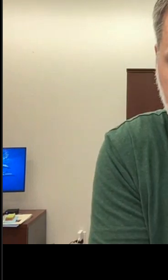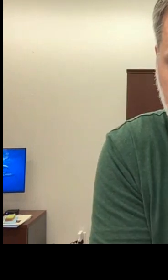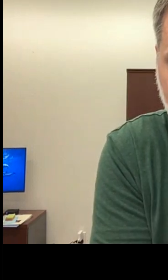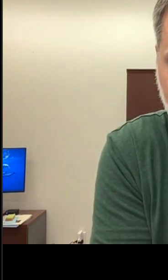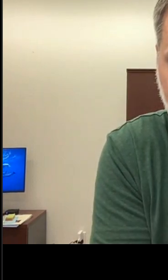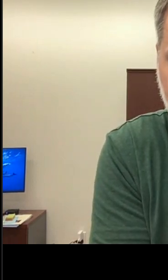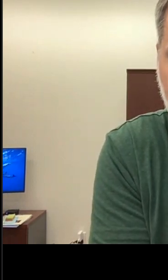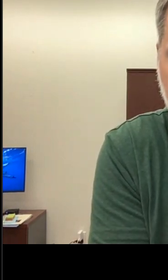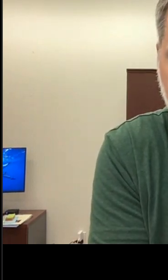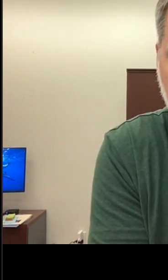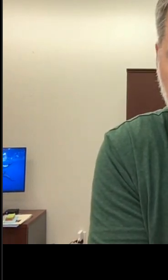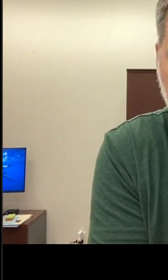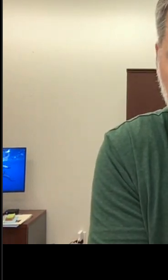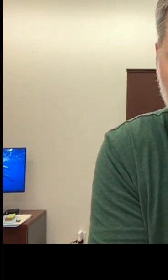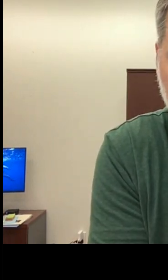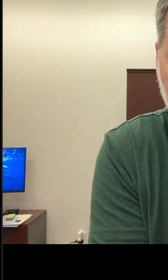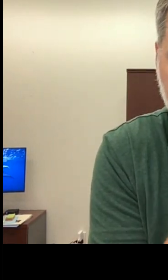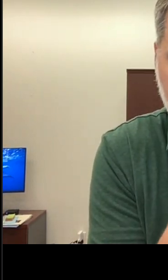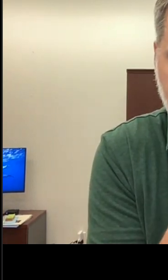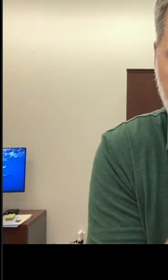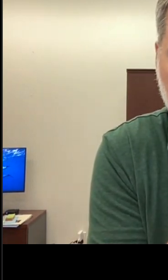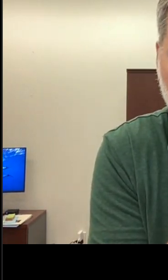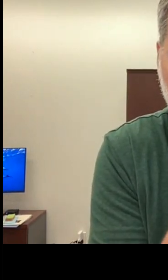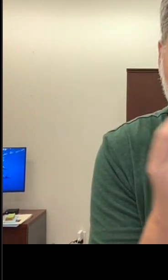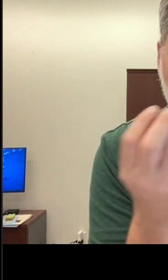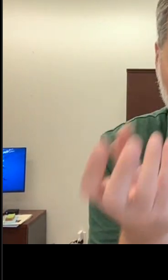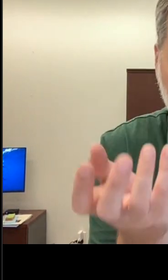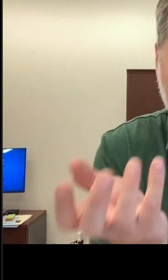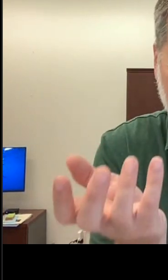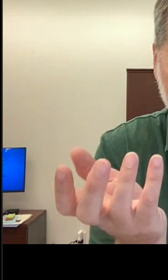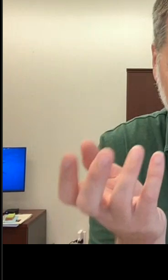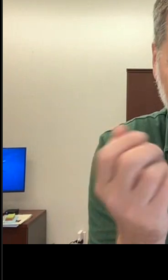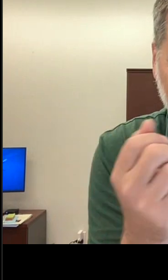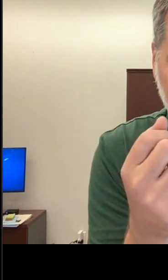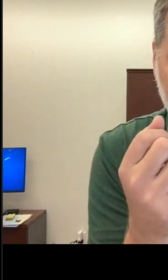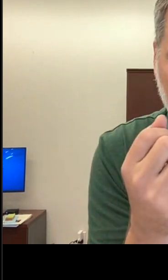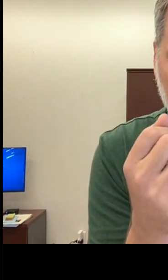and an invitation to join us next time where we will unpack some